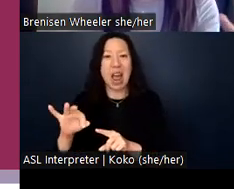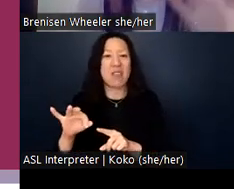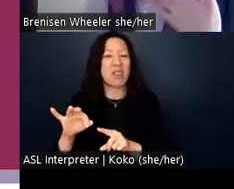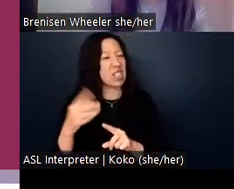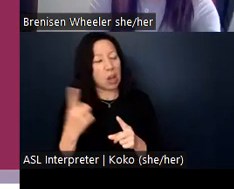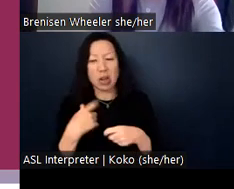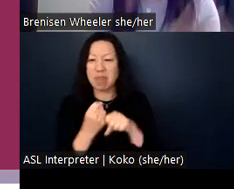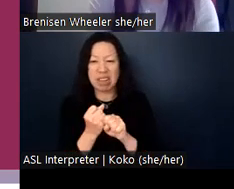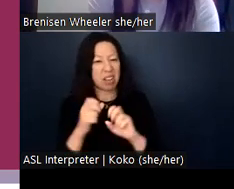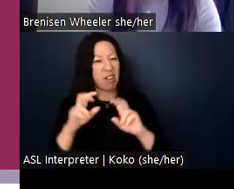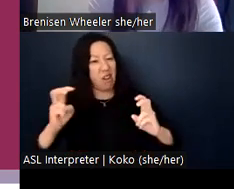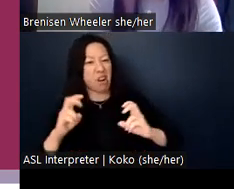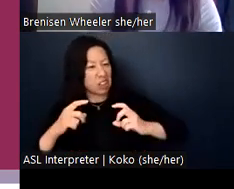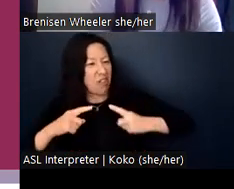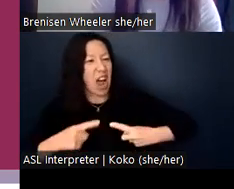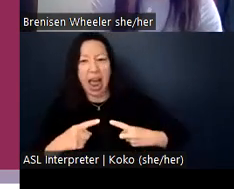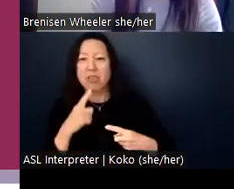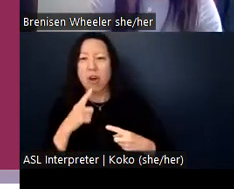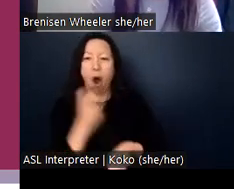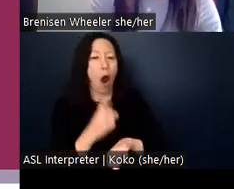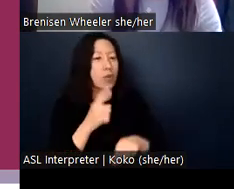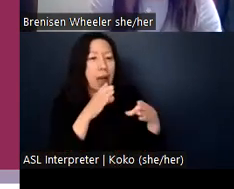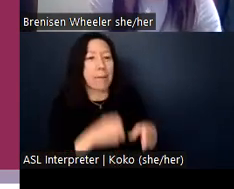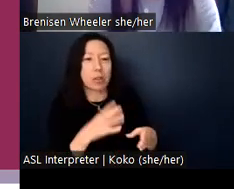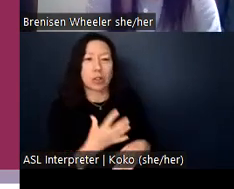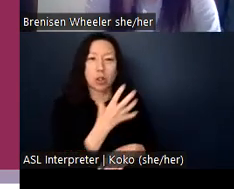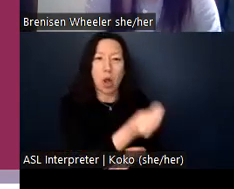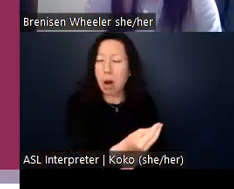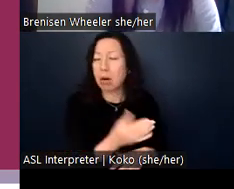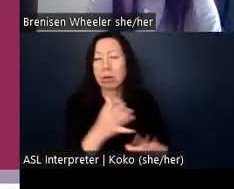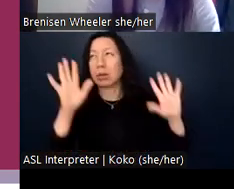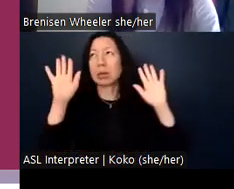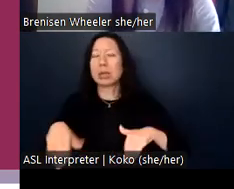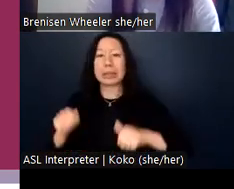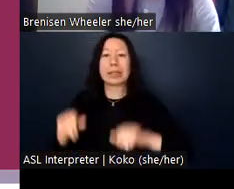that they resign themselves to not going or they can be really manipulative into making